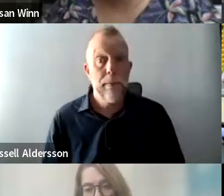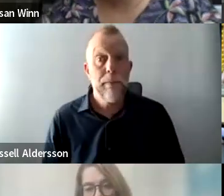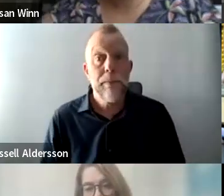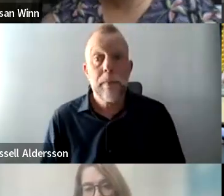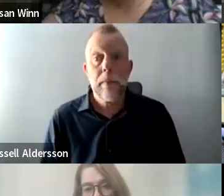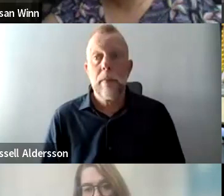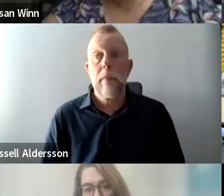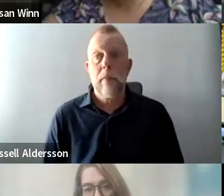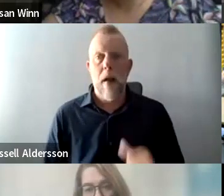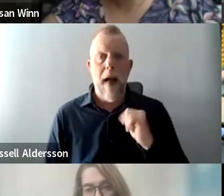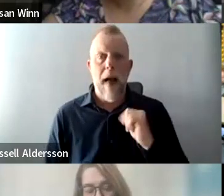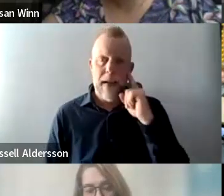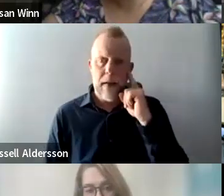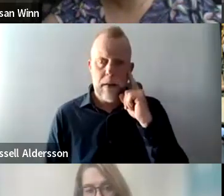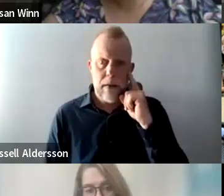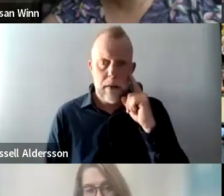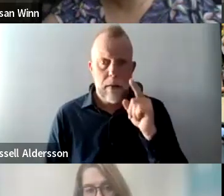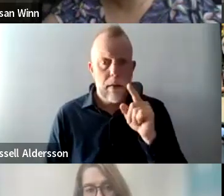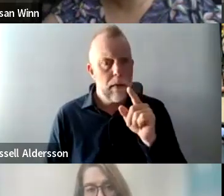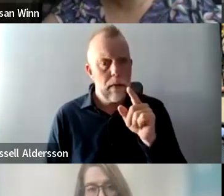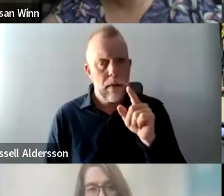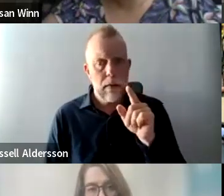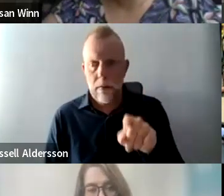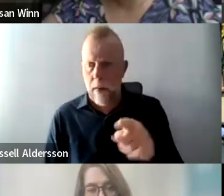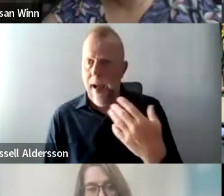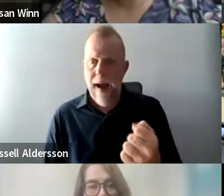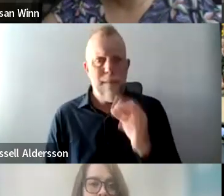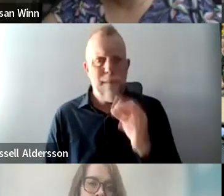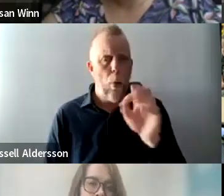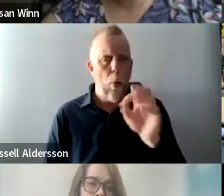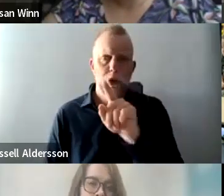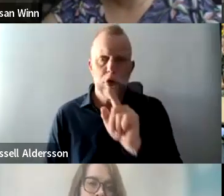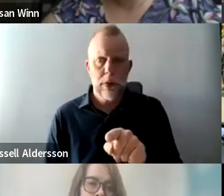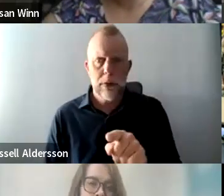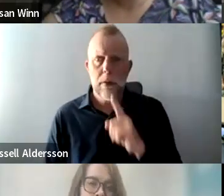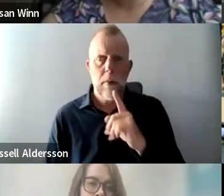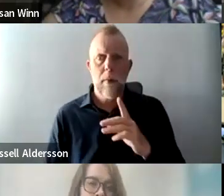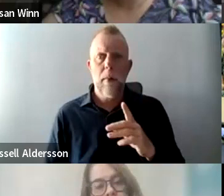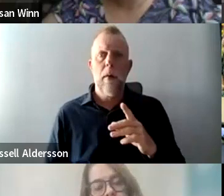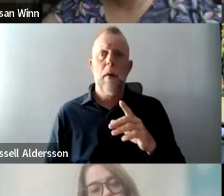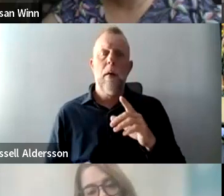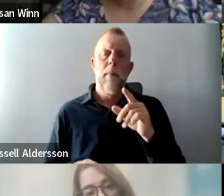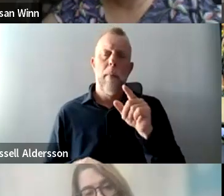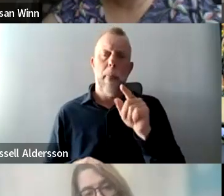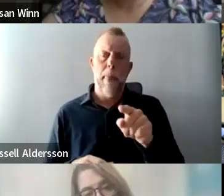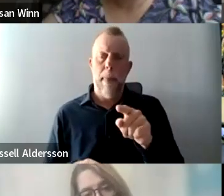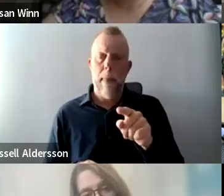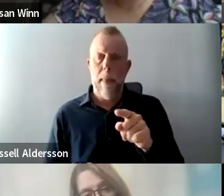I think I've have got everybody on the screen. There is a question which the group may not be able to answer yet. Q: If there would be plans to make this